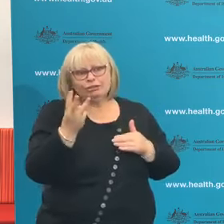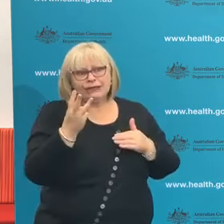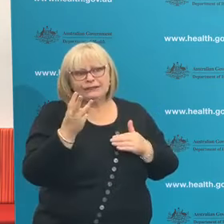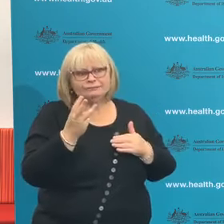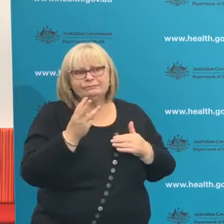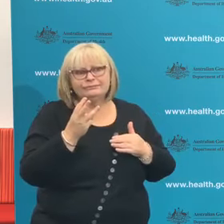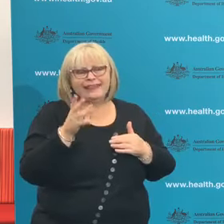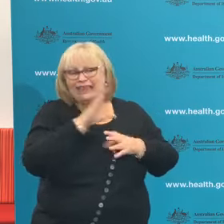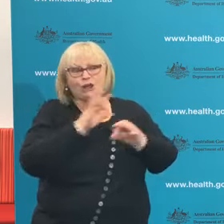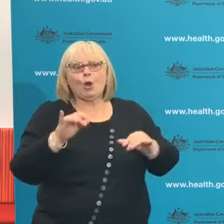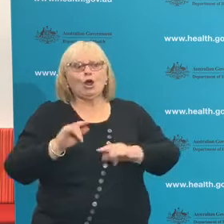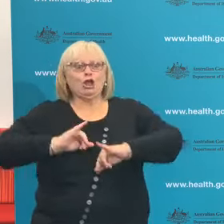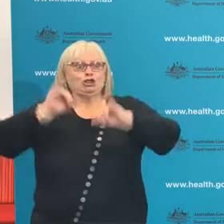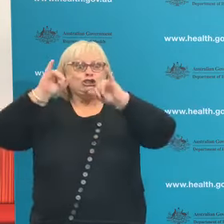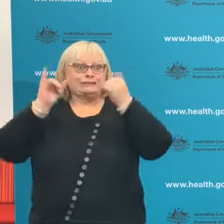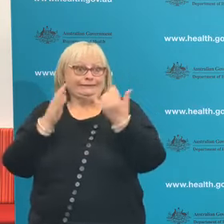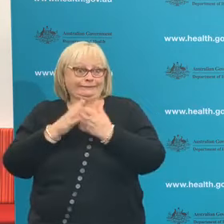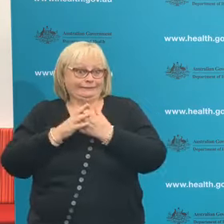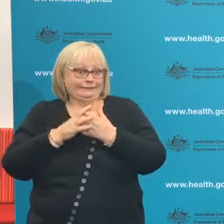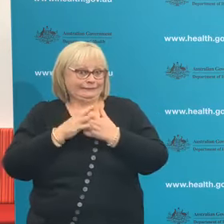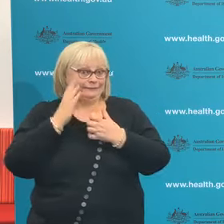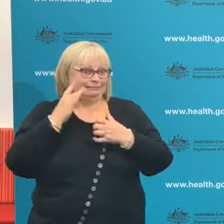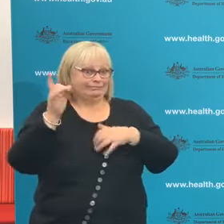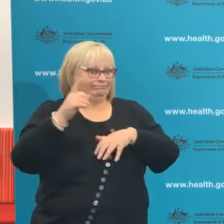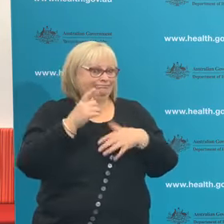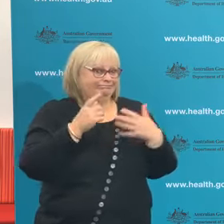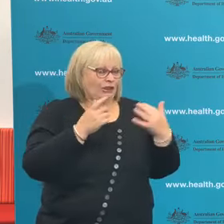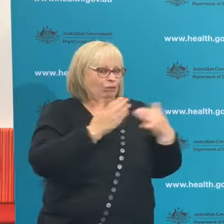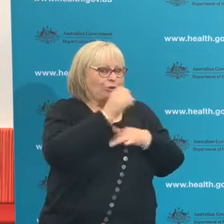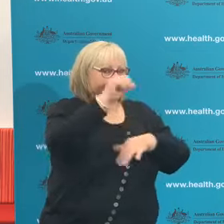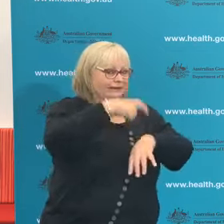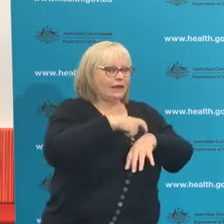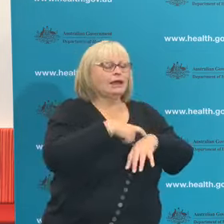category when we were pausing elective surgery but I'd have to understand the